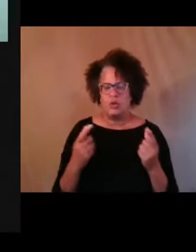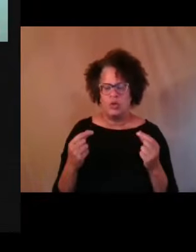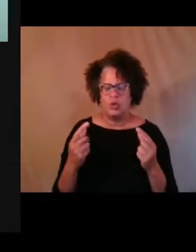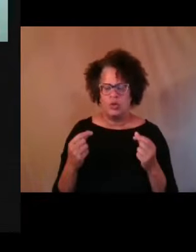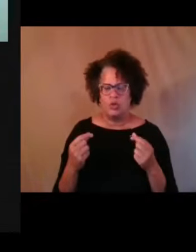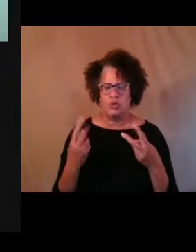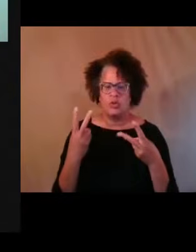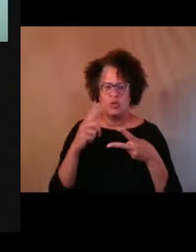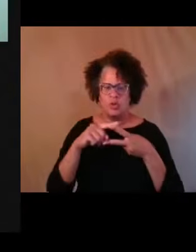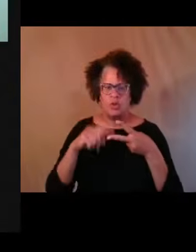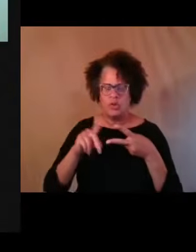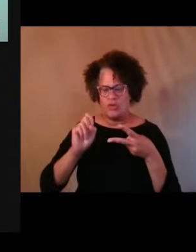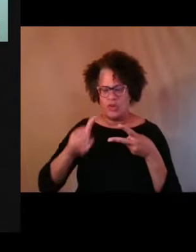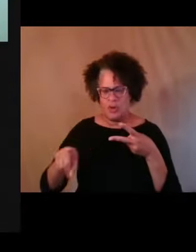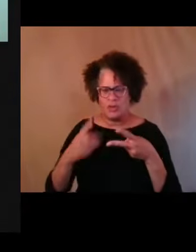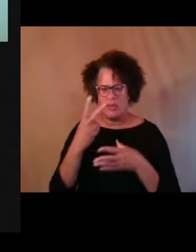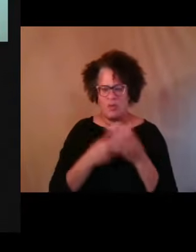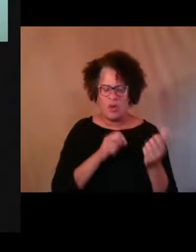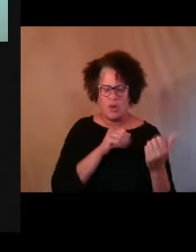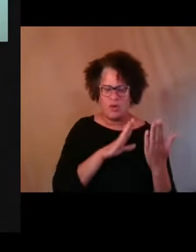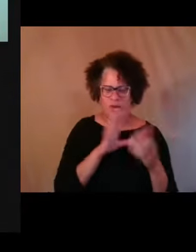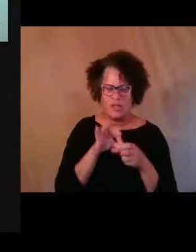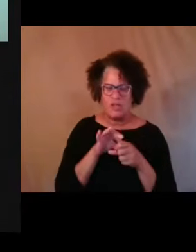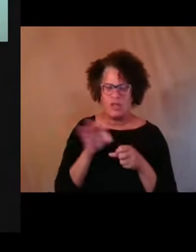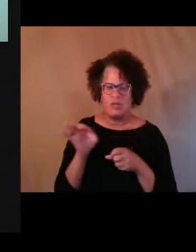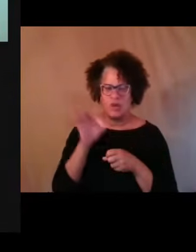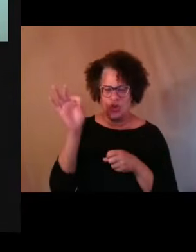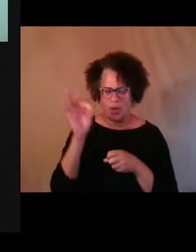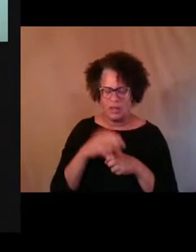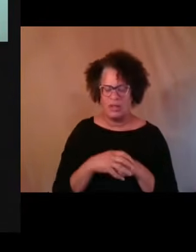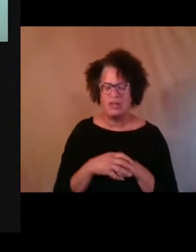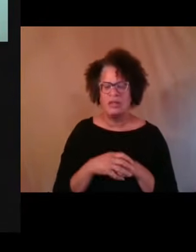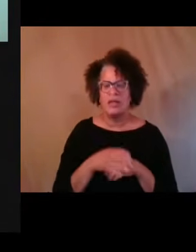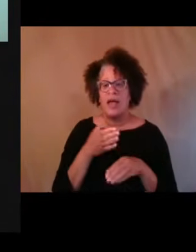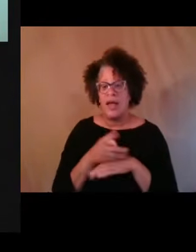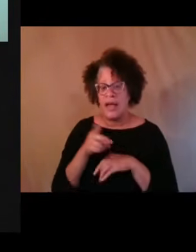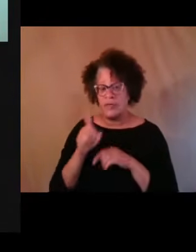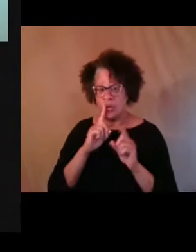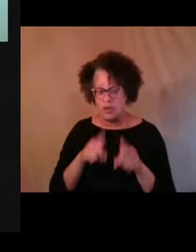but both addressing spirituality. And after Mike's response, Nala, if you had a response